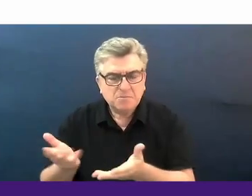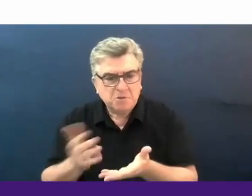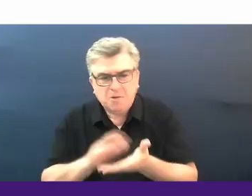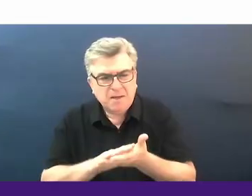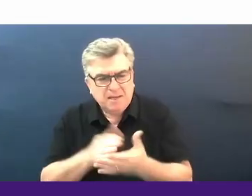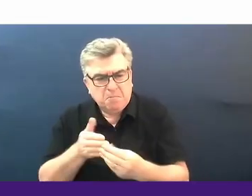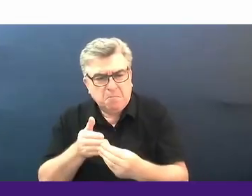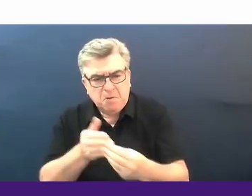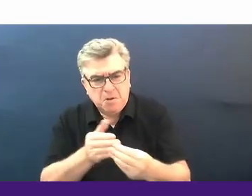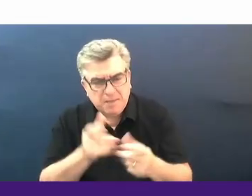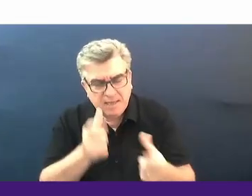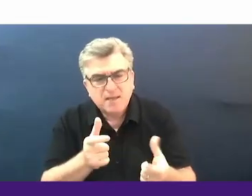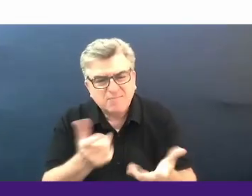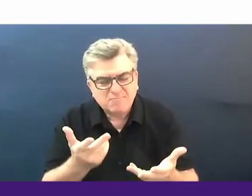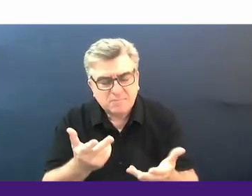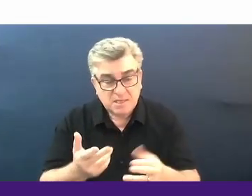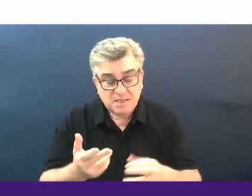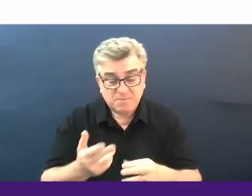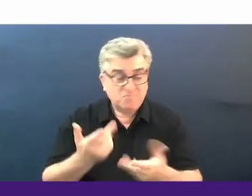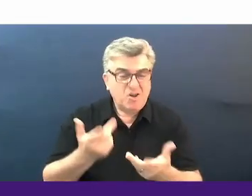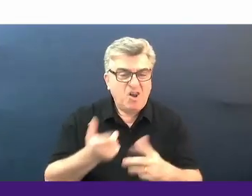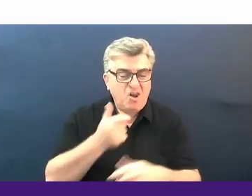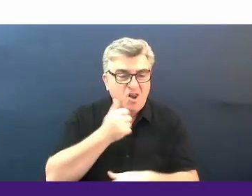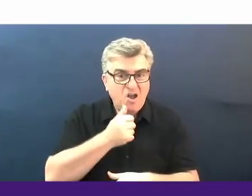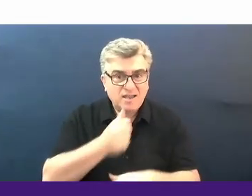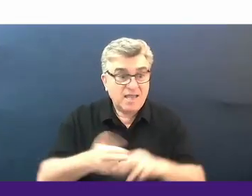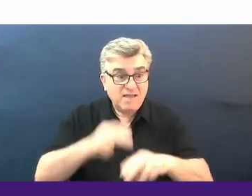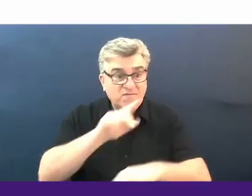you can't take bloods for a patient, it's very difficult to understand what medical